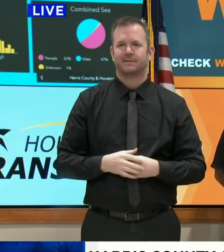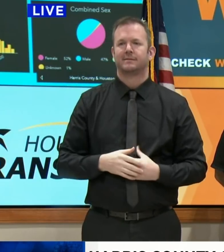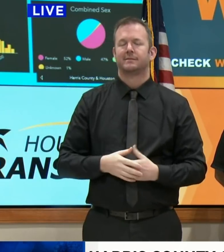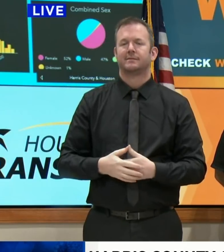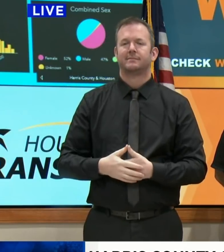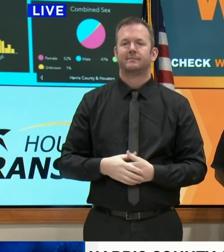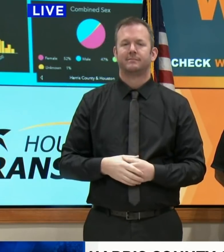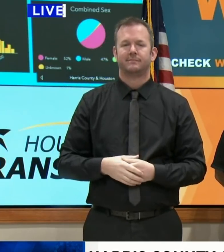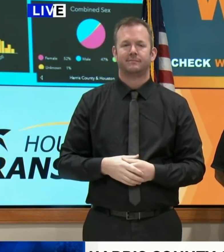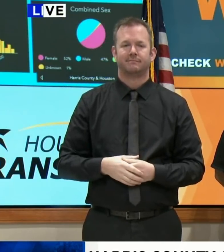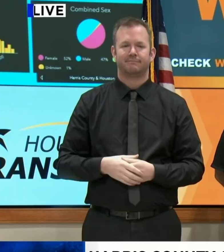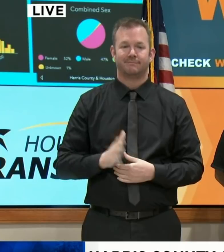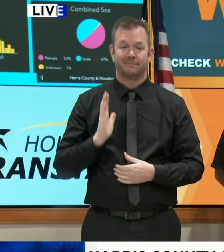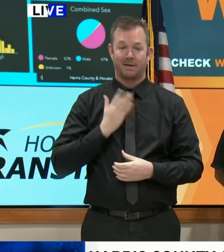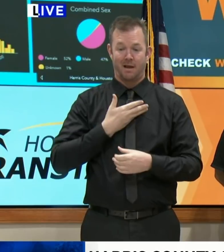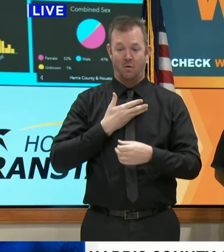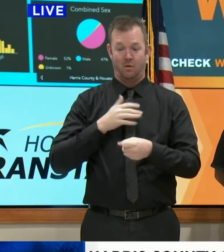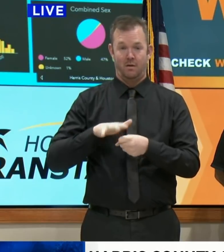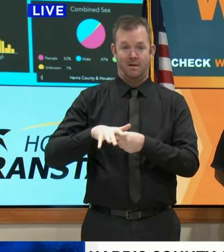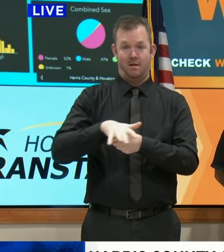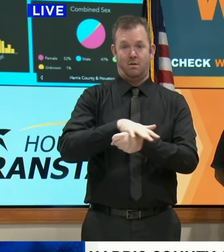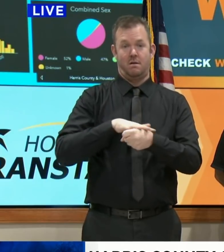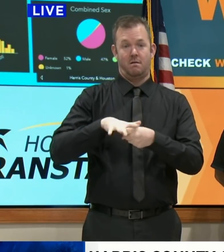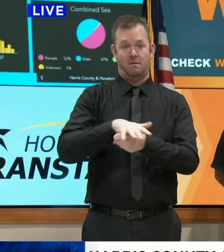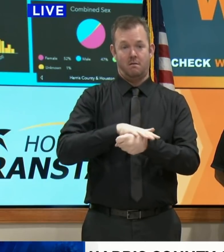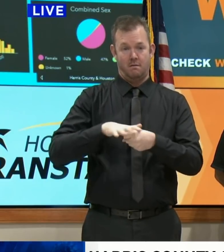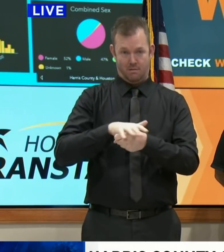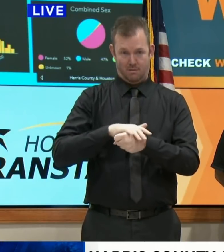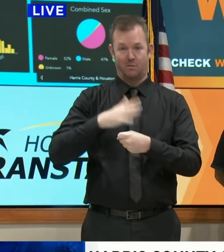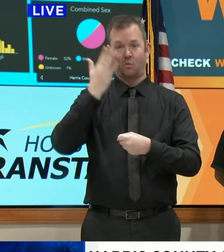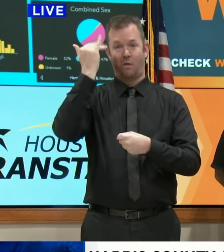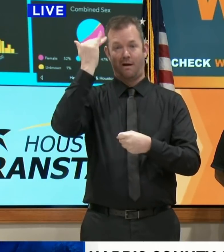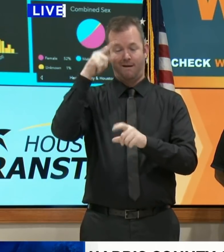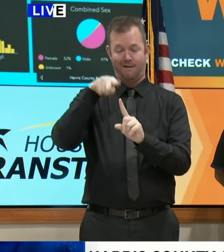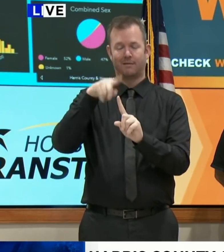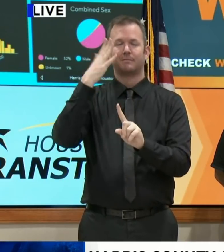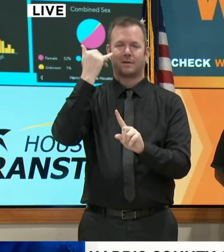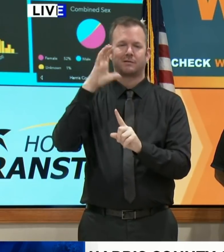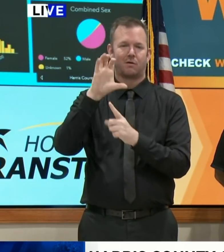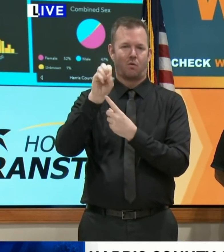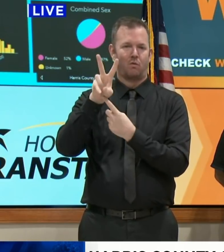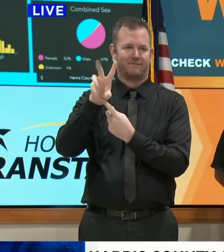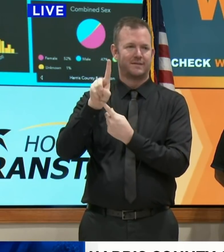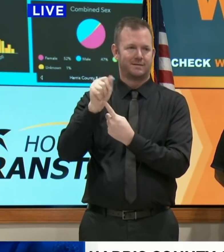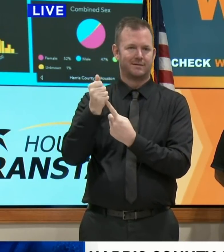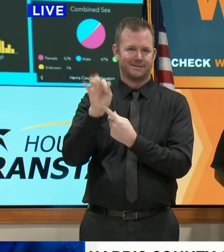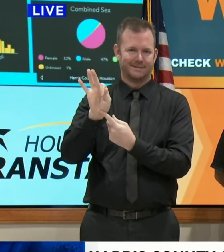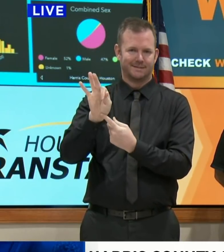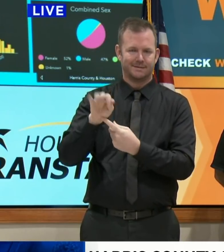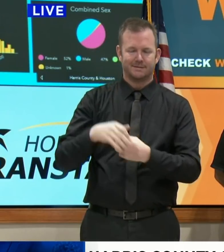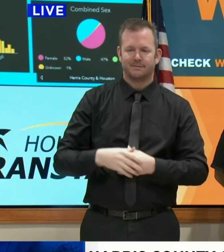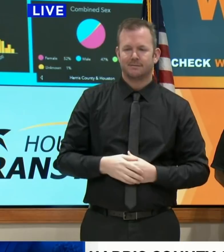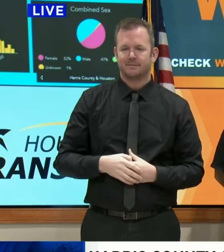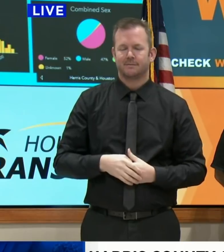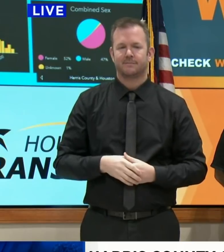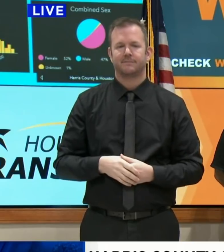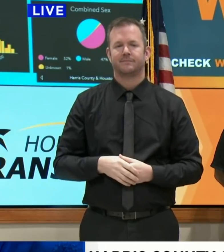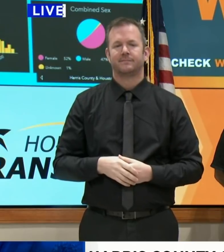Unfortunately Unfortunately 3 people have lost their 3 additional people.